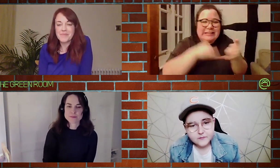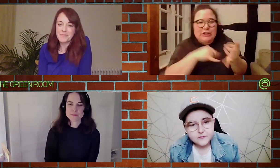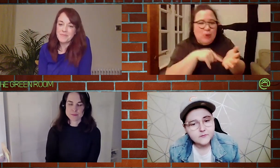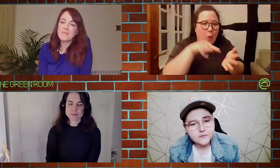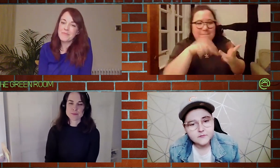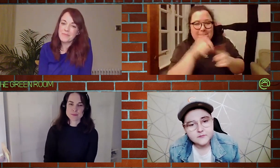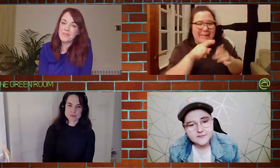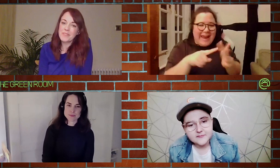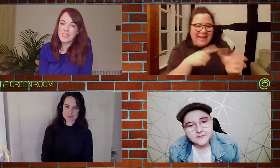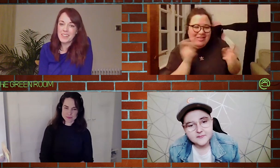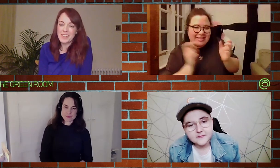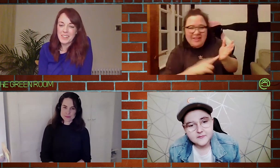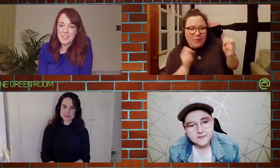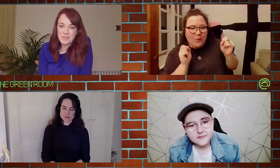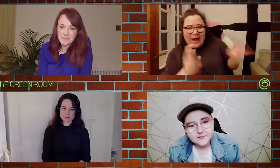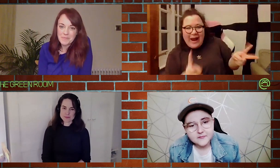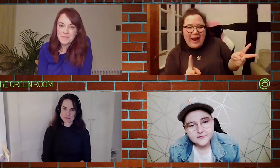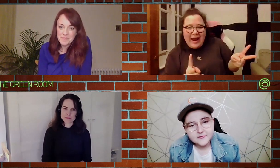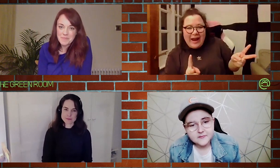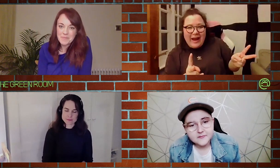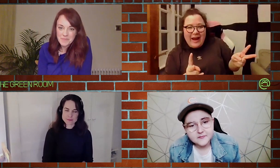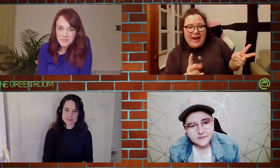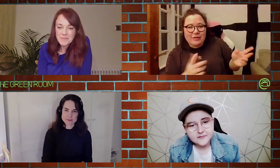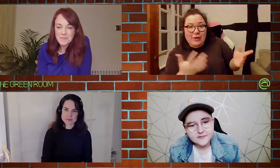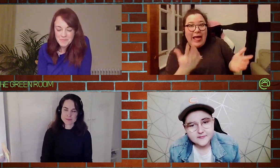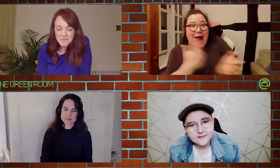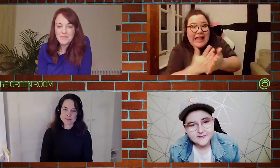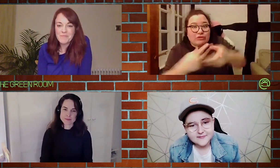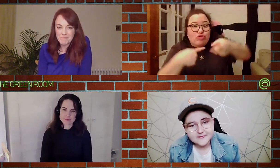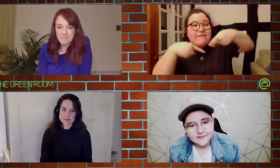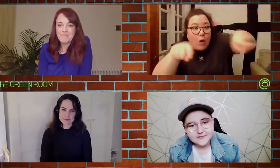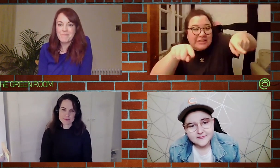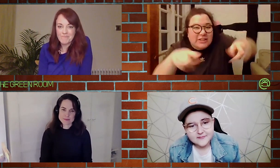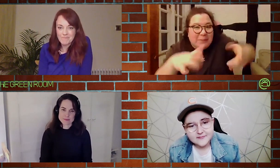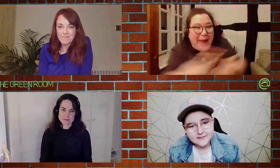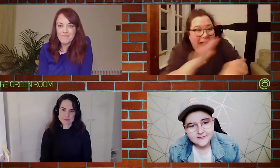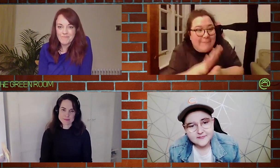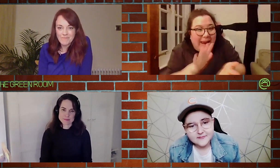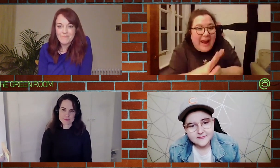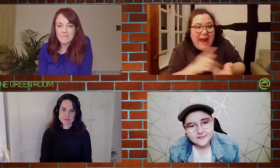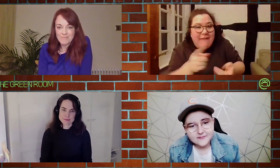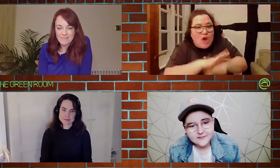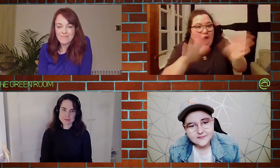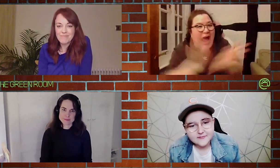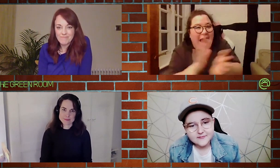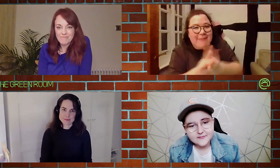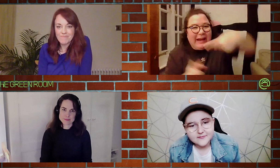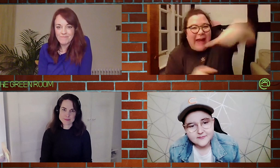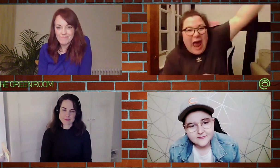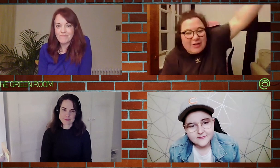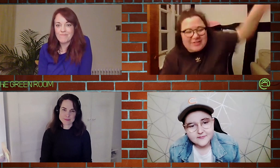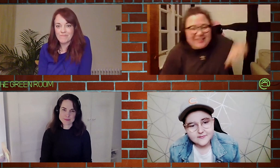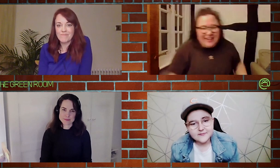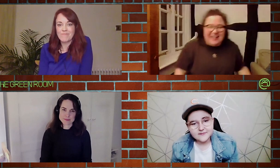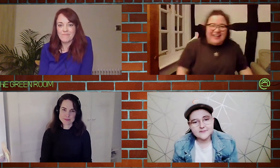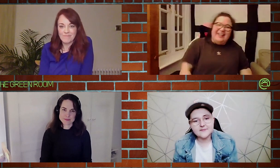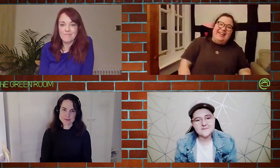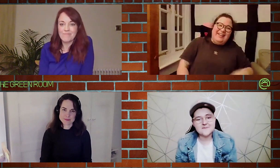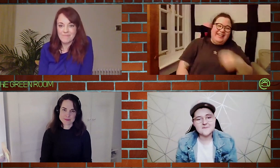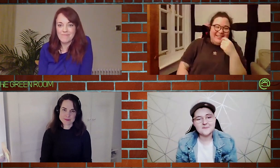is my favorite, but in this weird dystopian way I'd want to explore it. So people are literally forced to be happy. If you're not happy